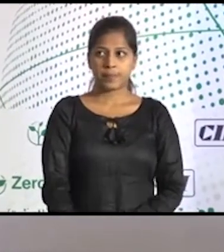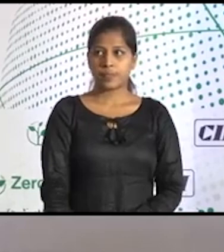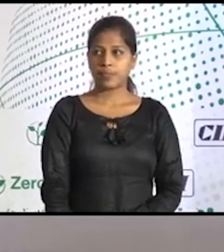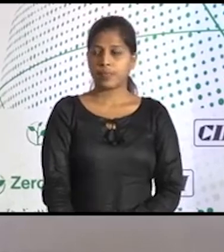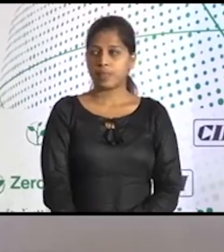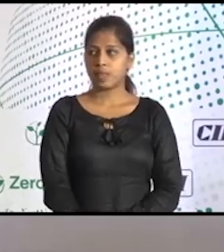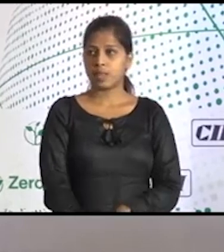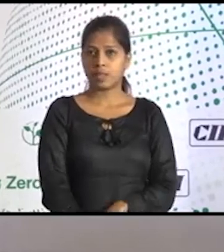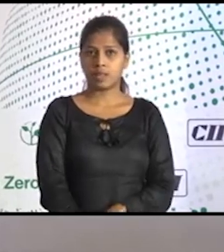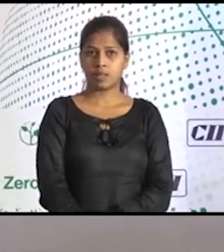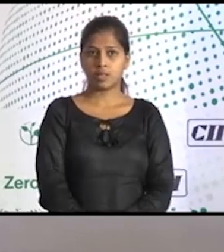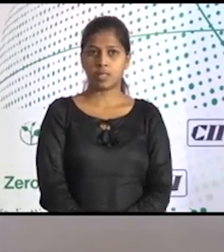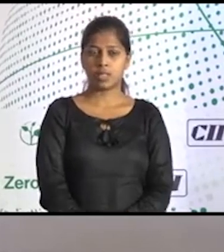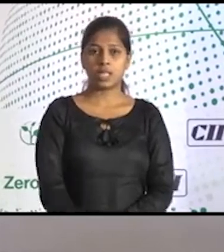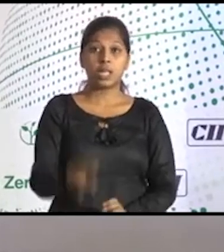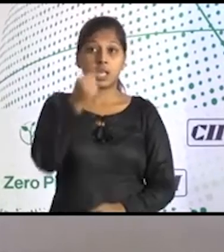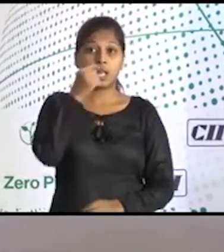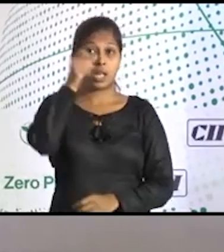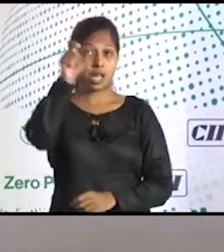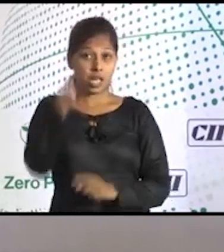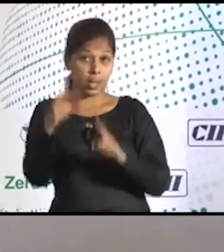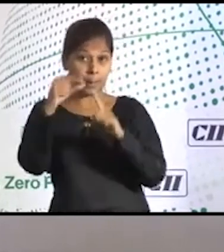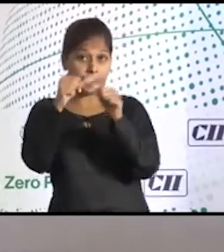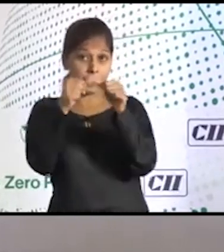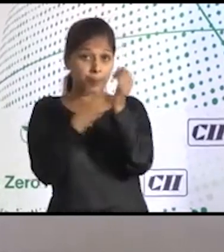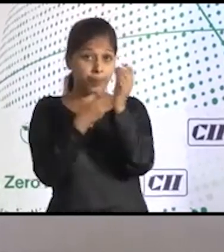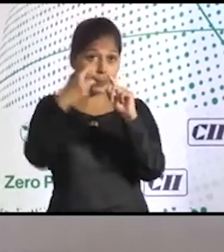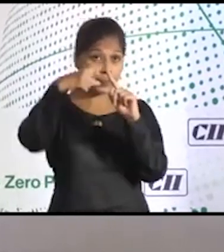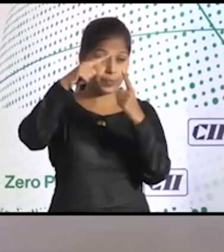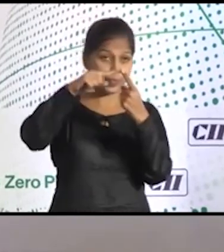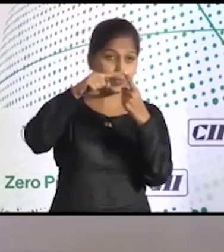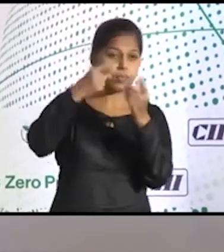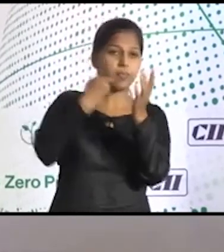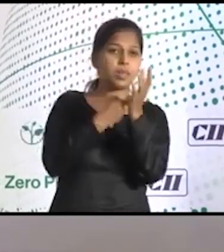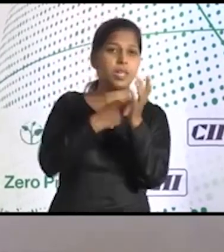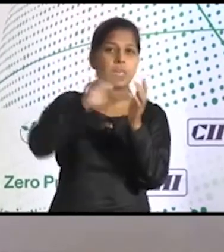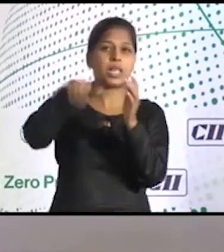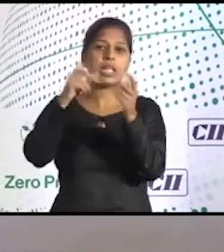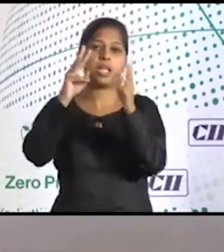looking are you around somewhere Mr. prateek Madhav